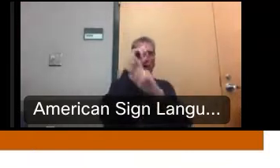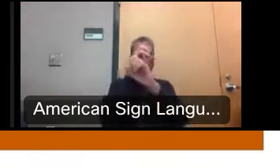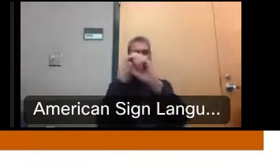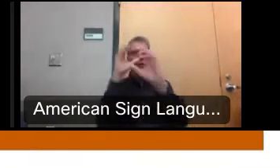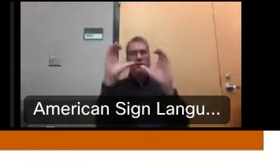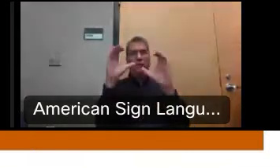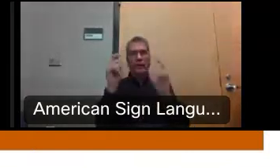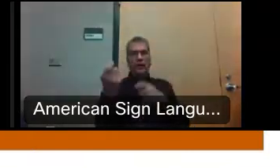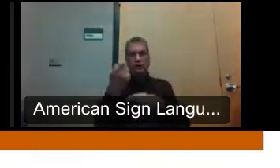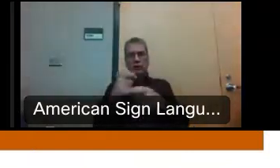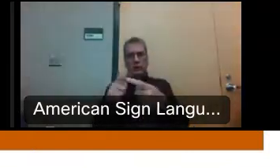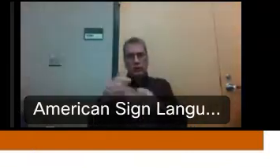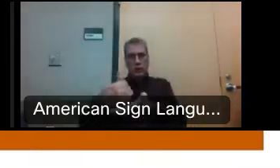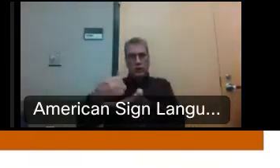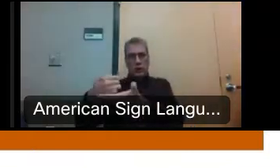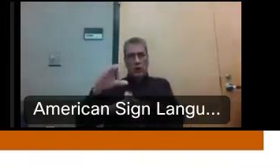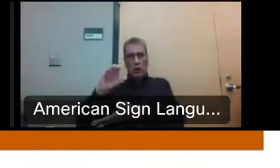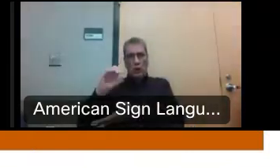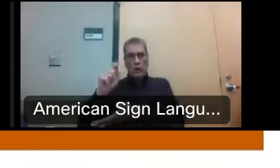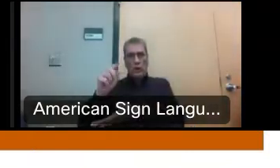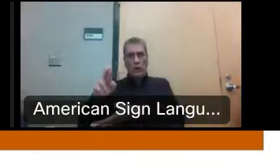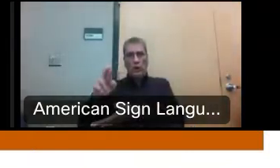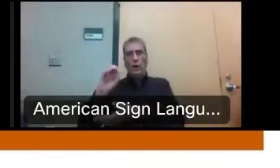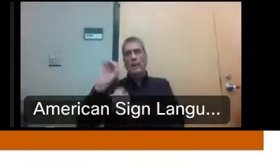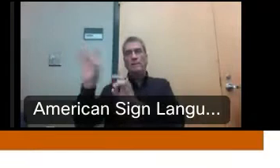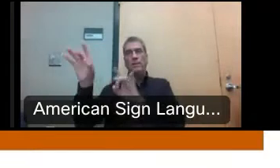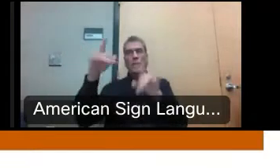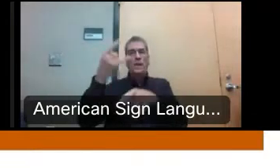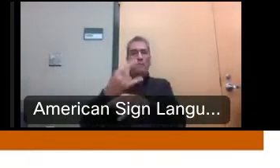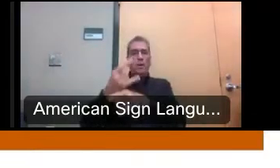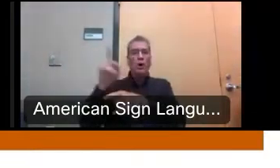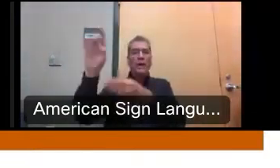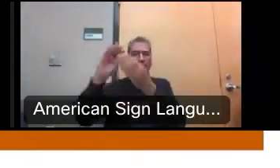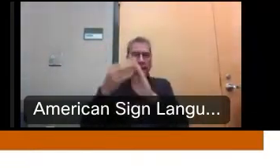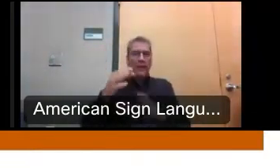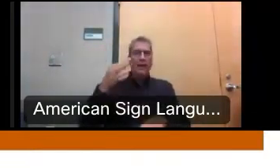into coasters and, like, put in the bars downtown. Put in frat houses, put in sorority houses,